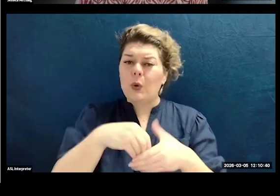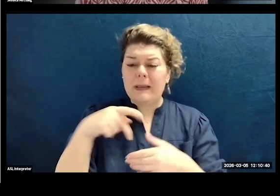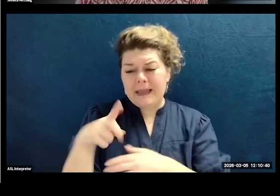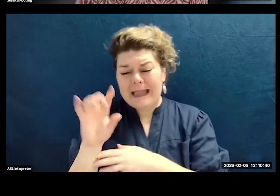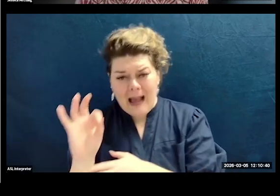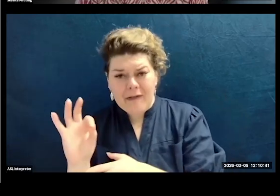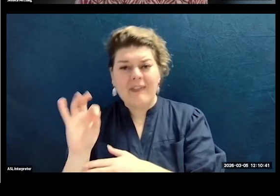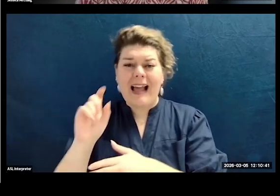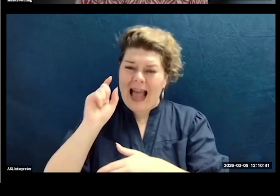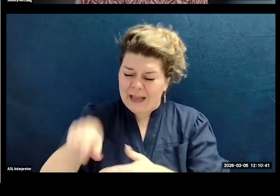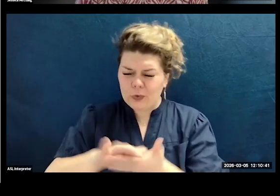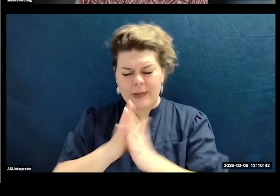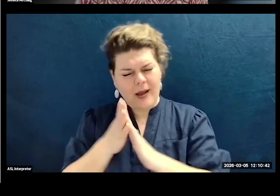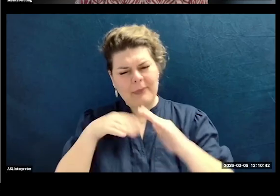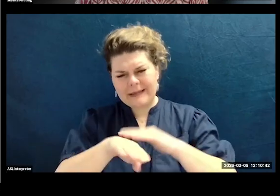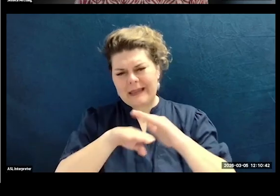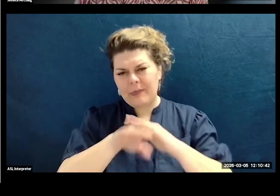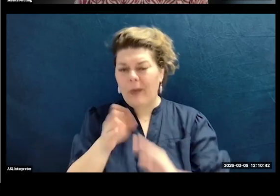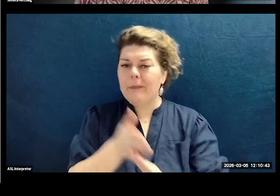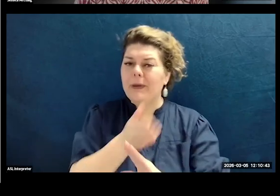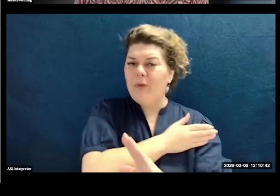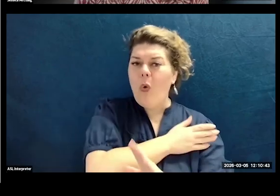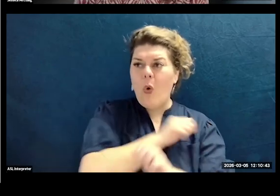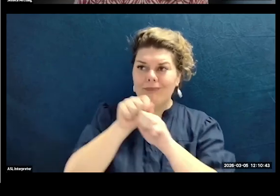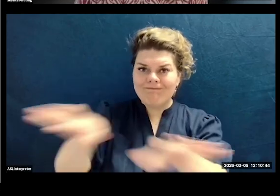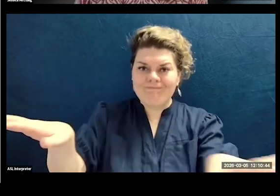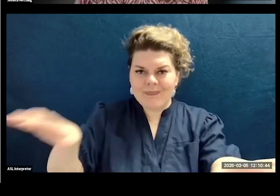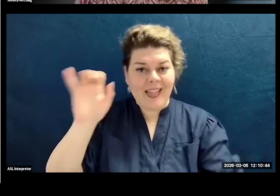do need to be made accessible proactively and that's why we're all here today.